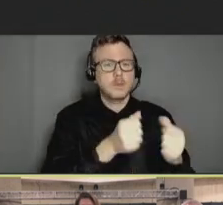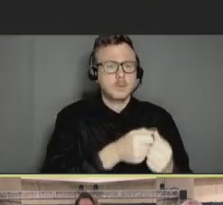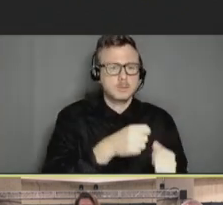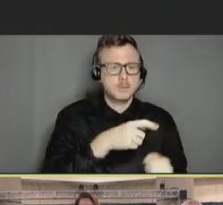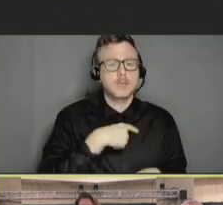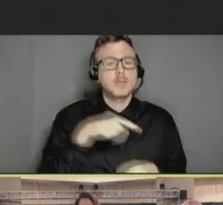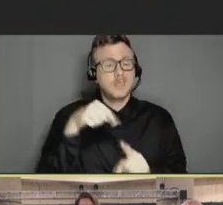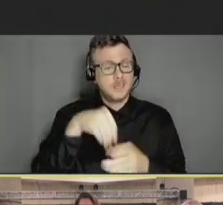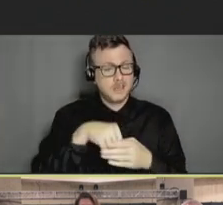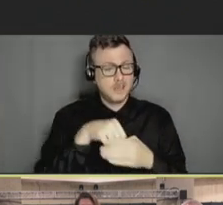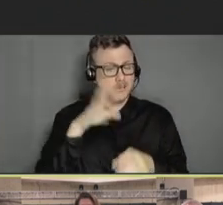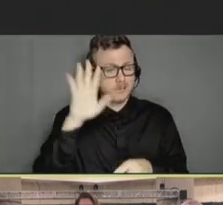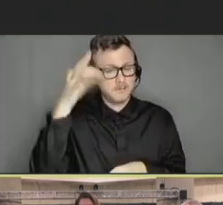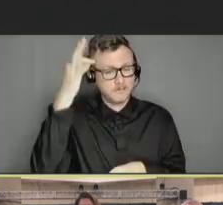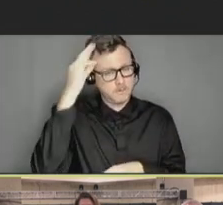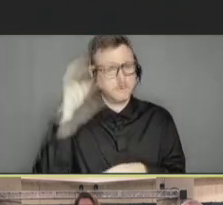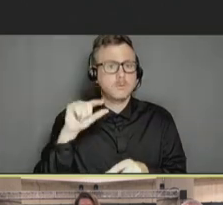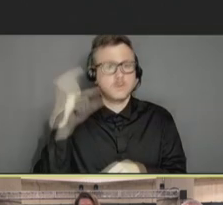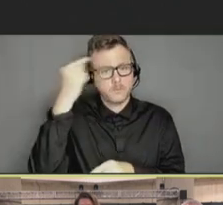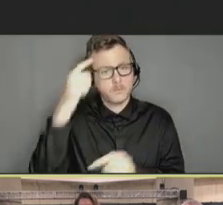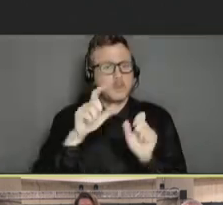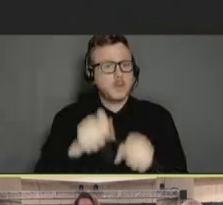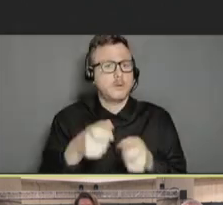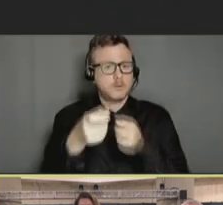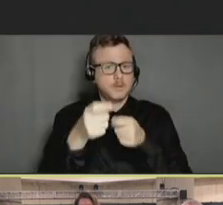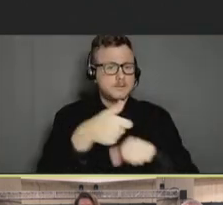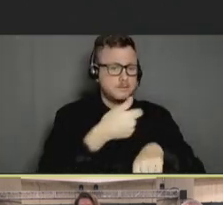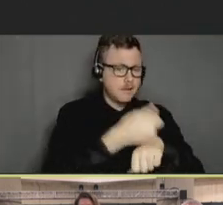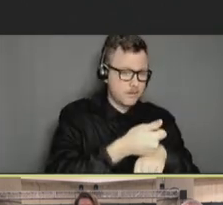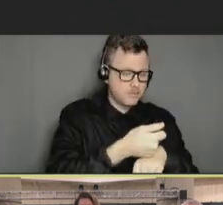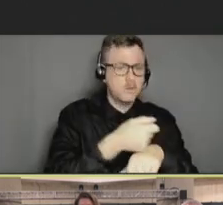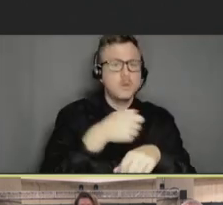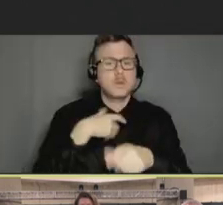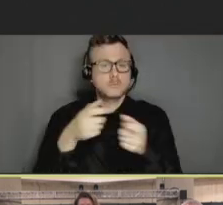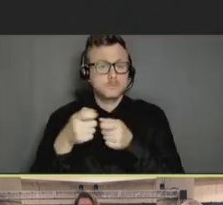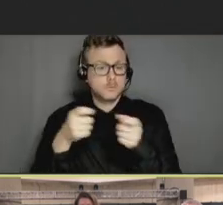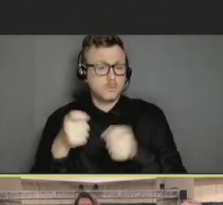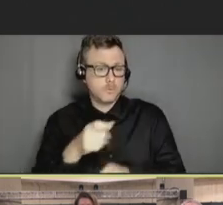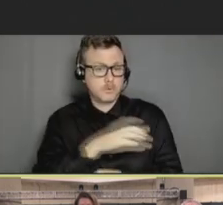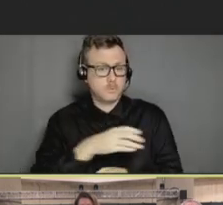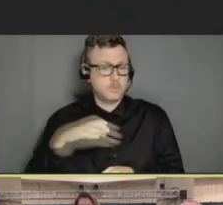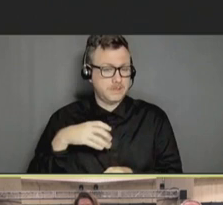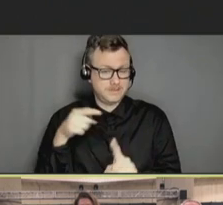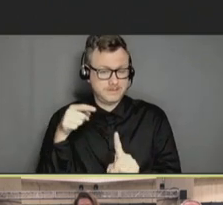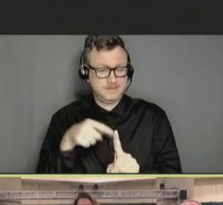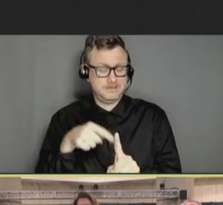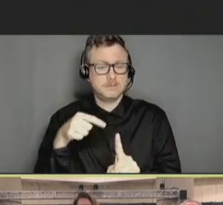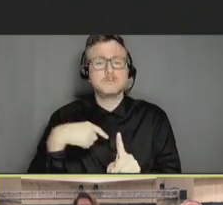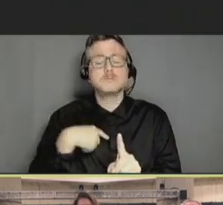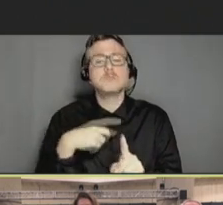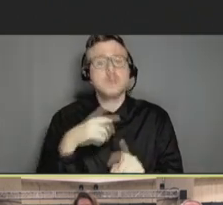government can establish or control committees or groups like this one to obtain advice or